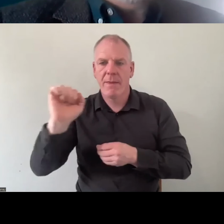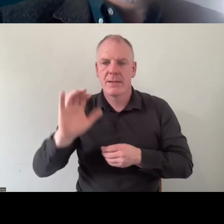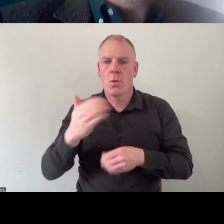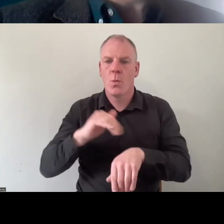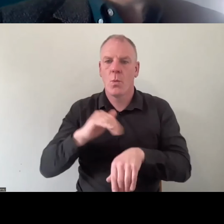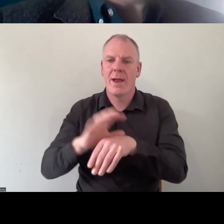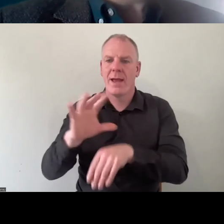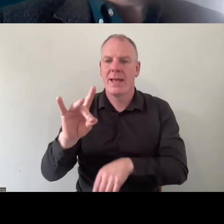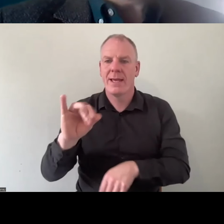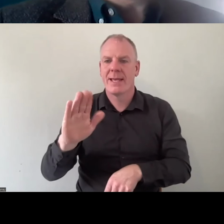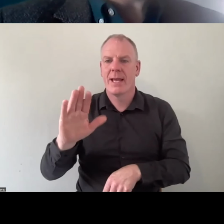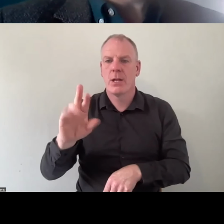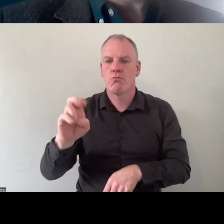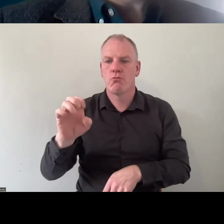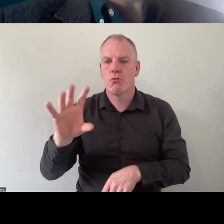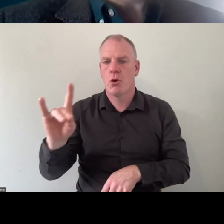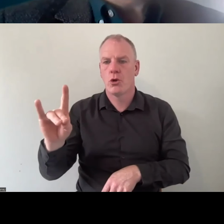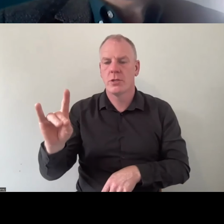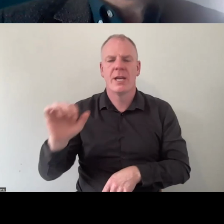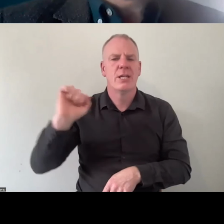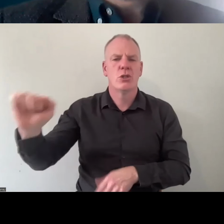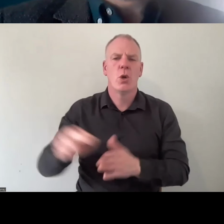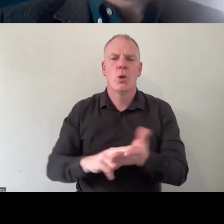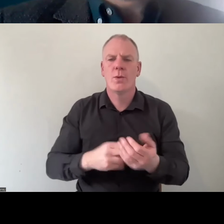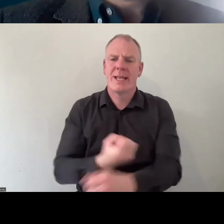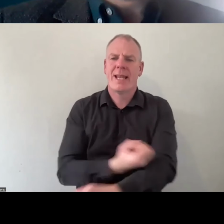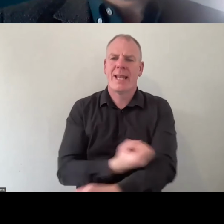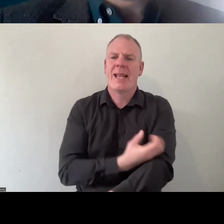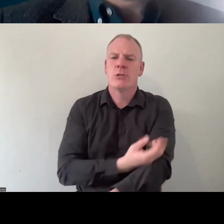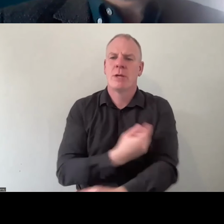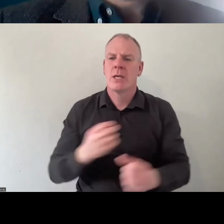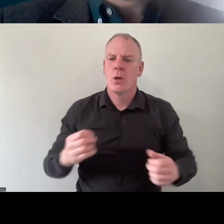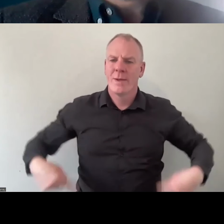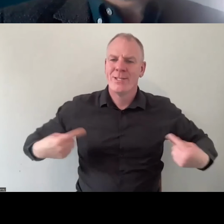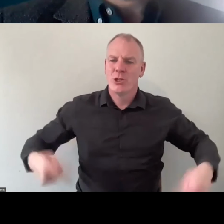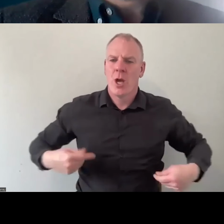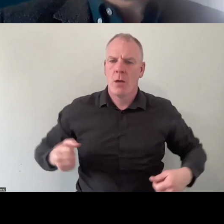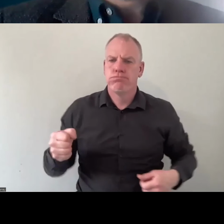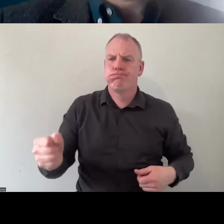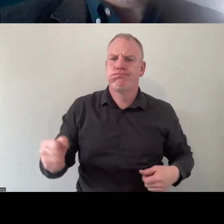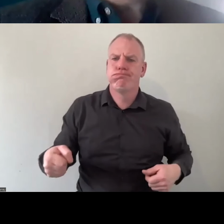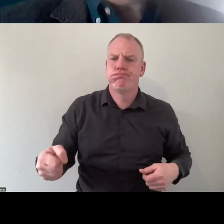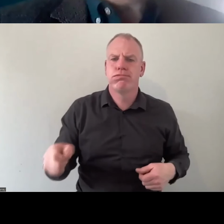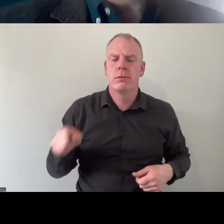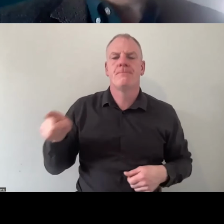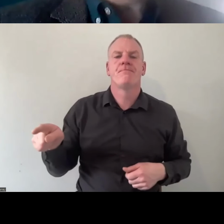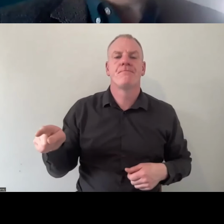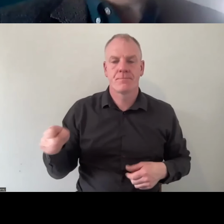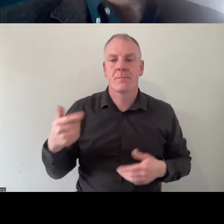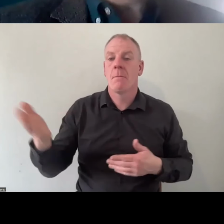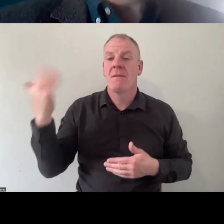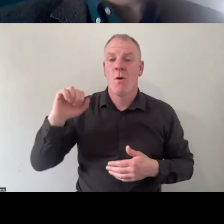She's a power wheelchair user who before the upgrades had to get a lift into town